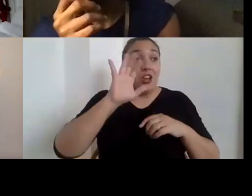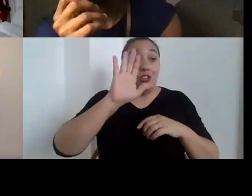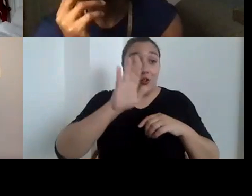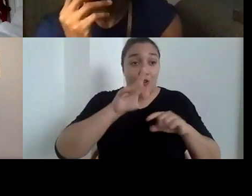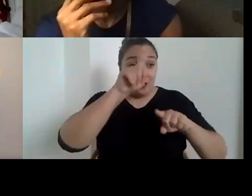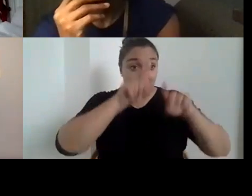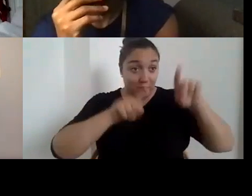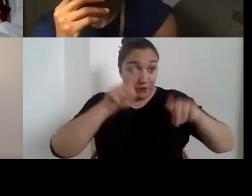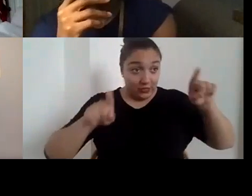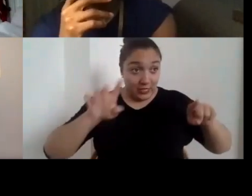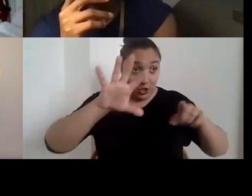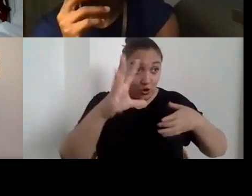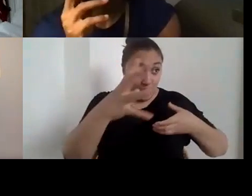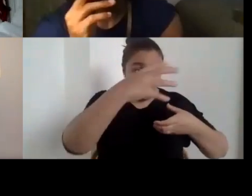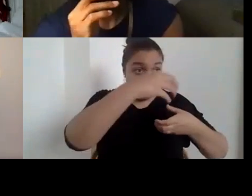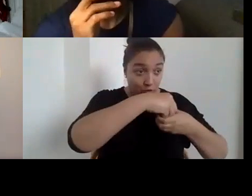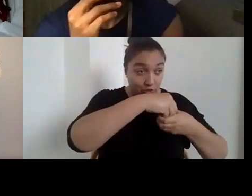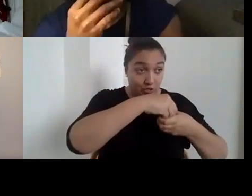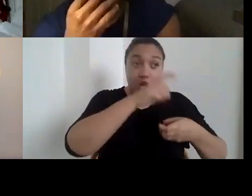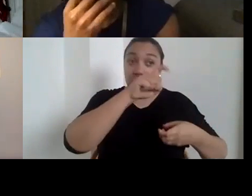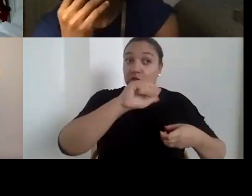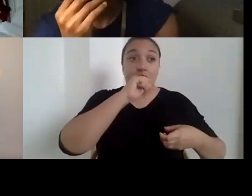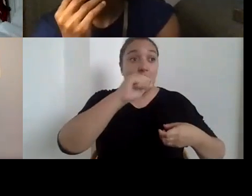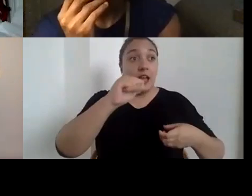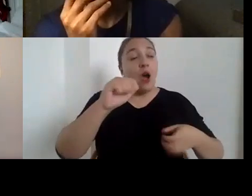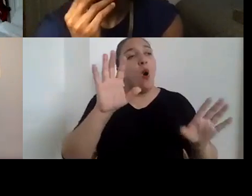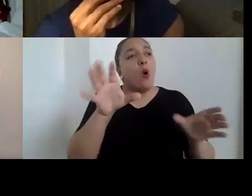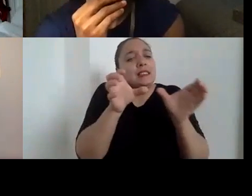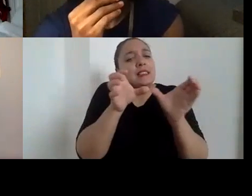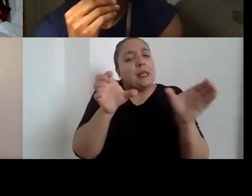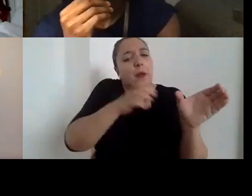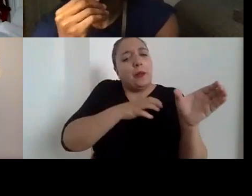It has to be the foundation of your institution. All right.